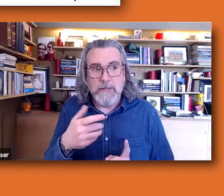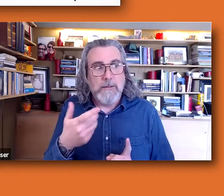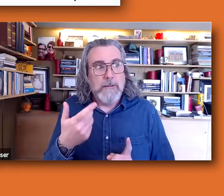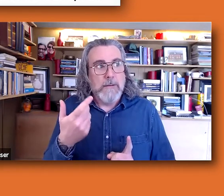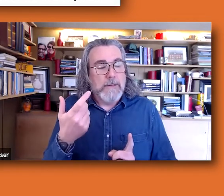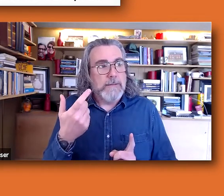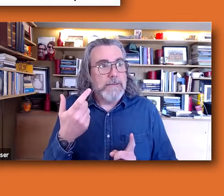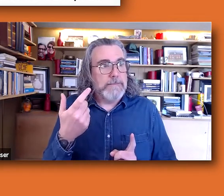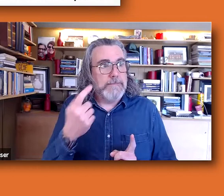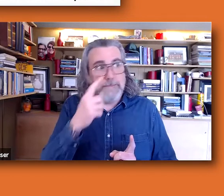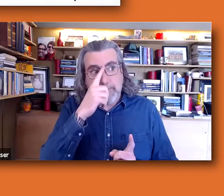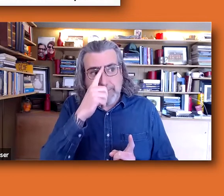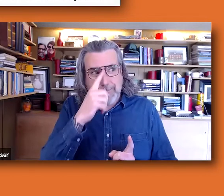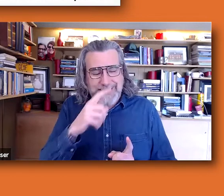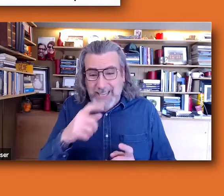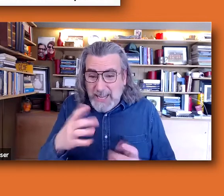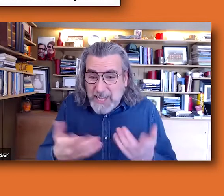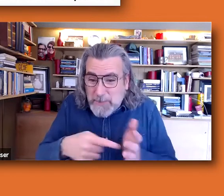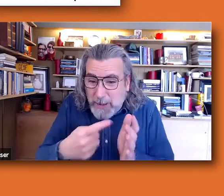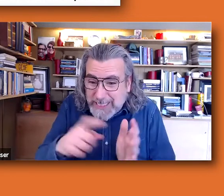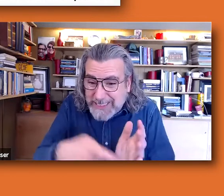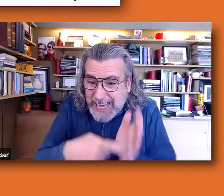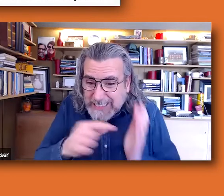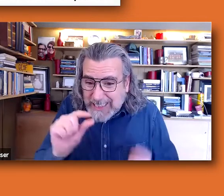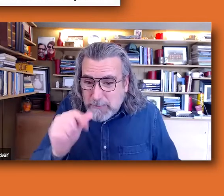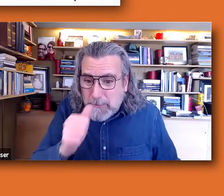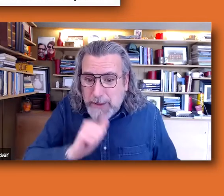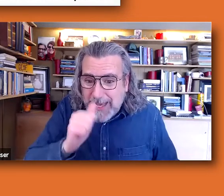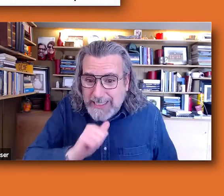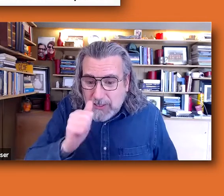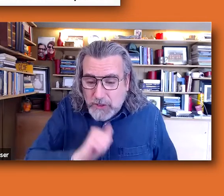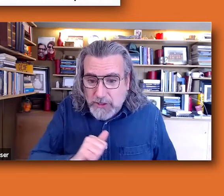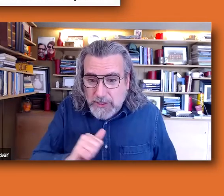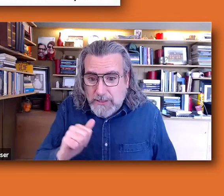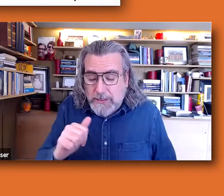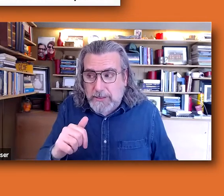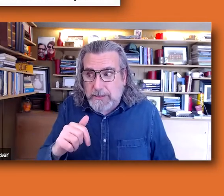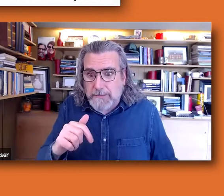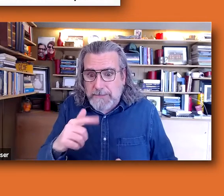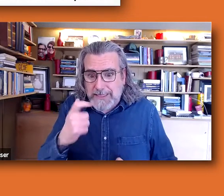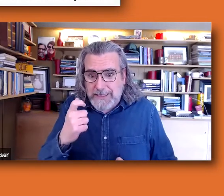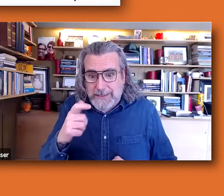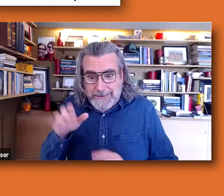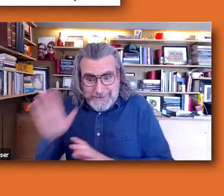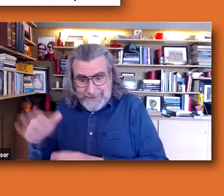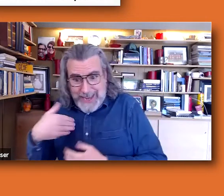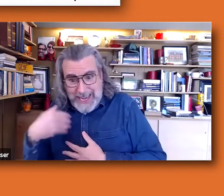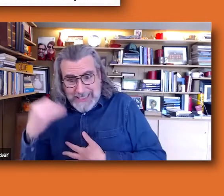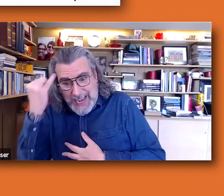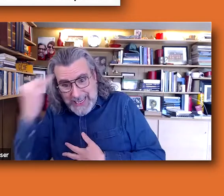For example, doing a project design. You know, sometimes it takes some patience.